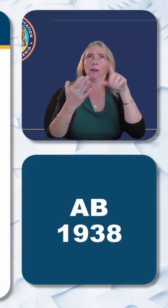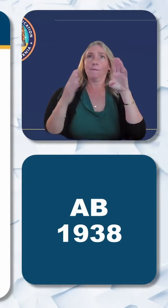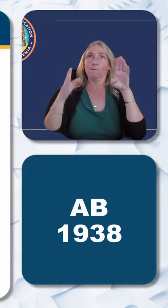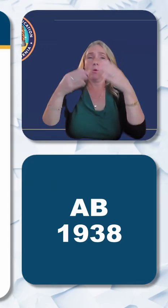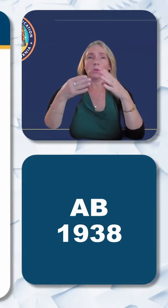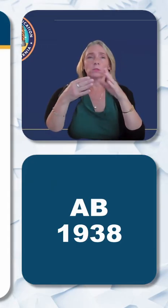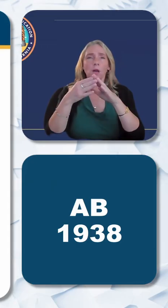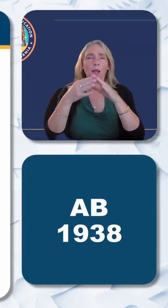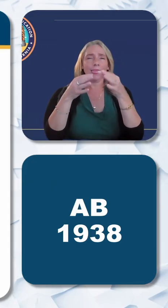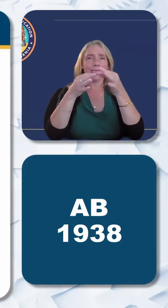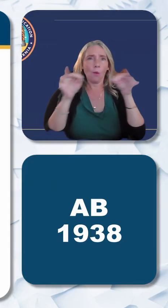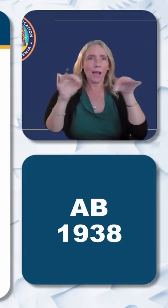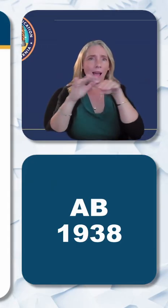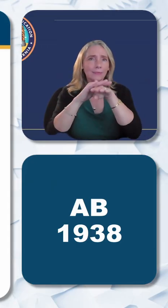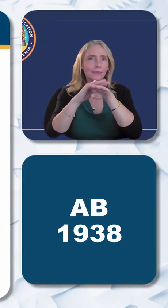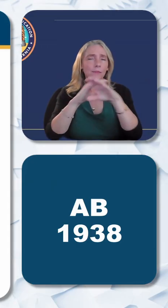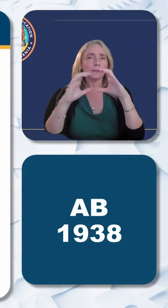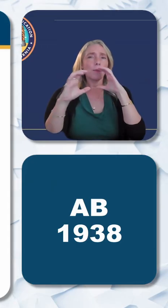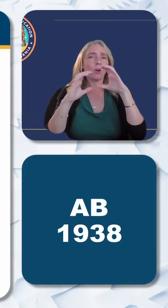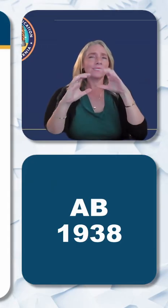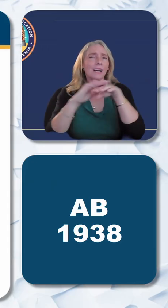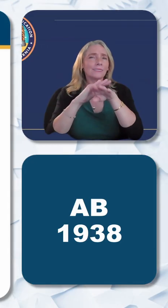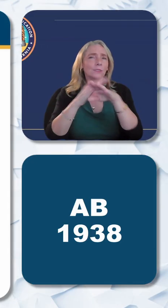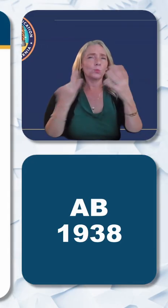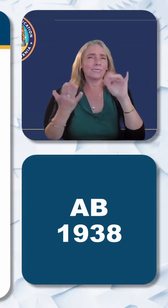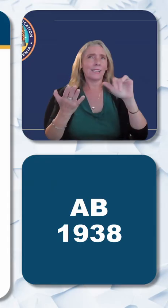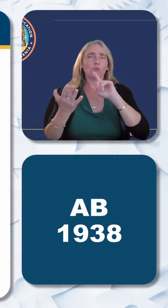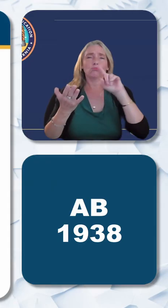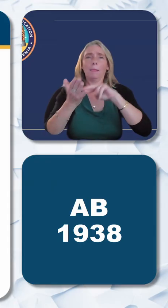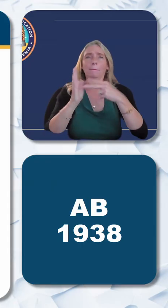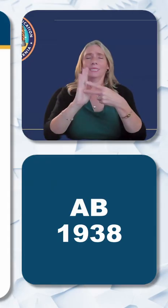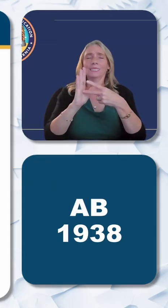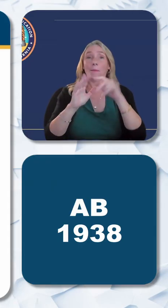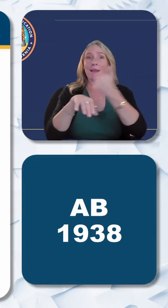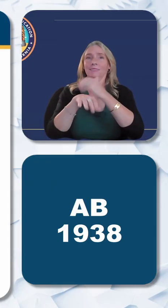Deaf Plus, Deaf Disabled. It really includes all of those identities,